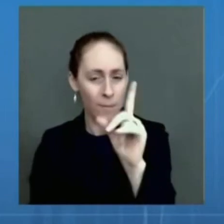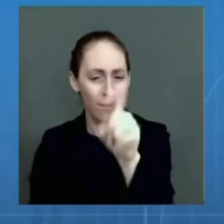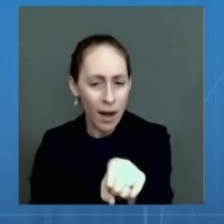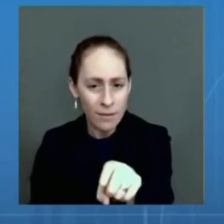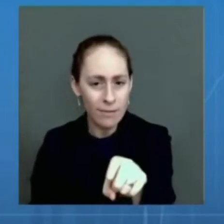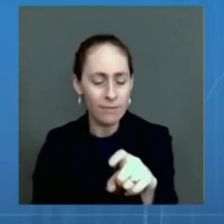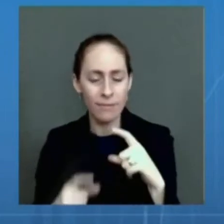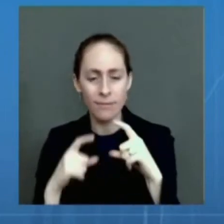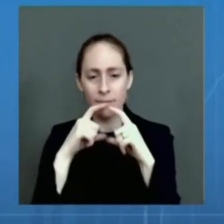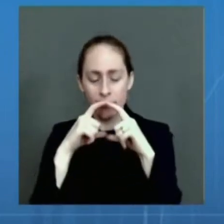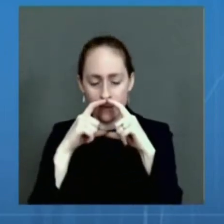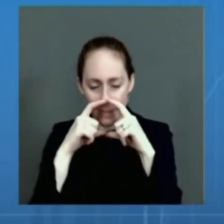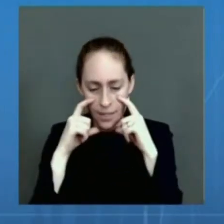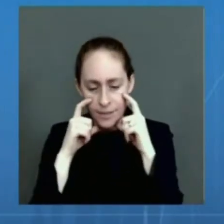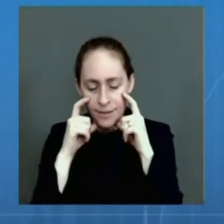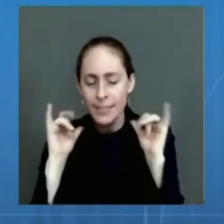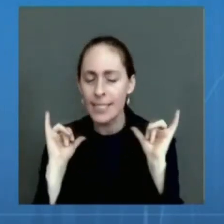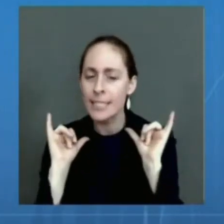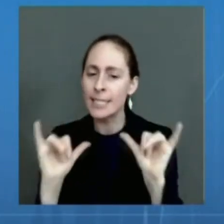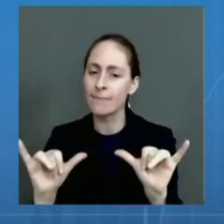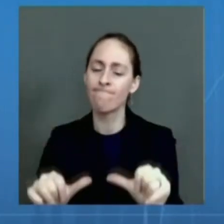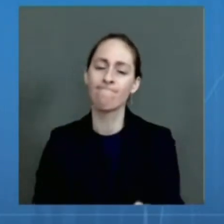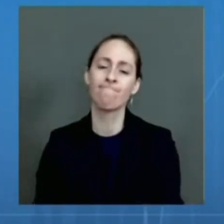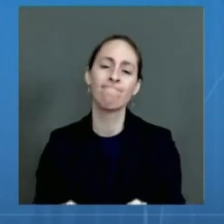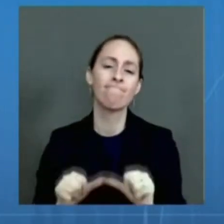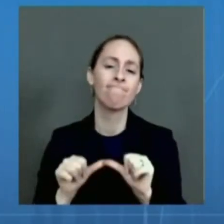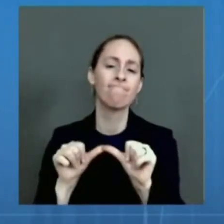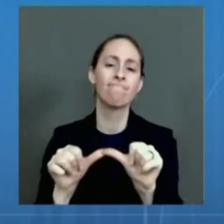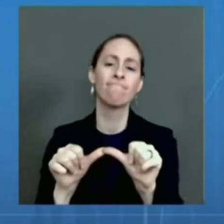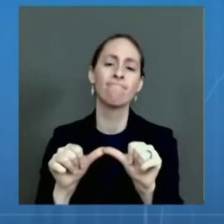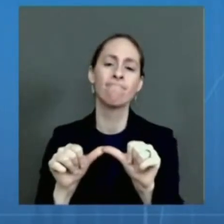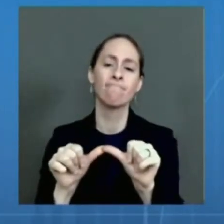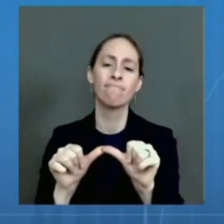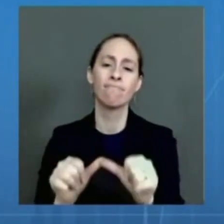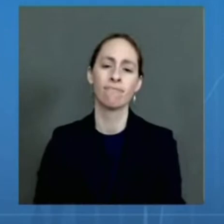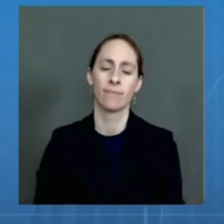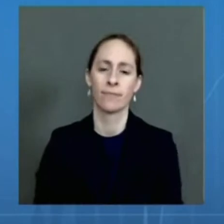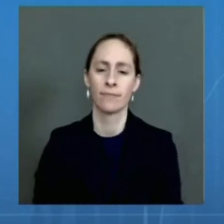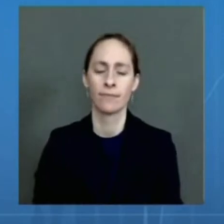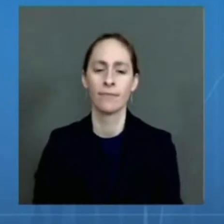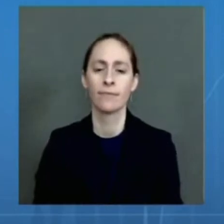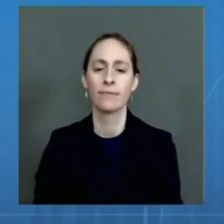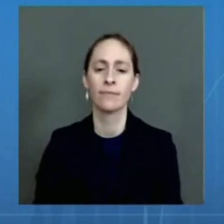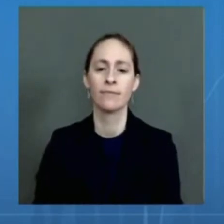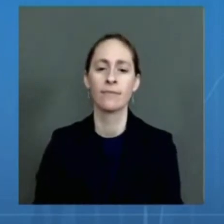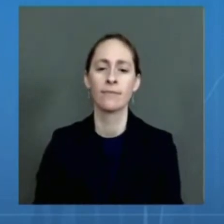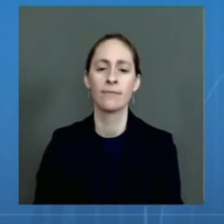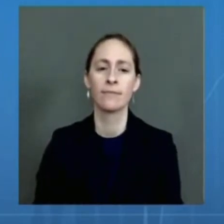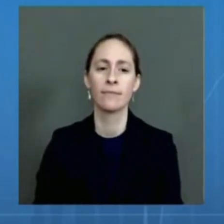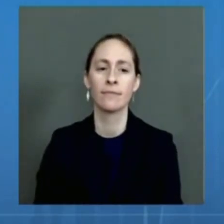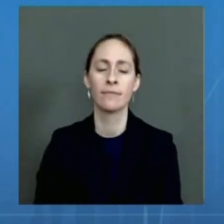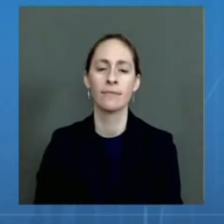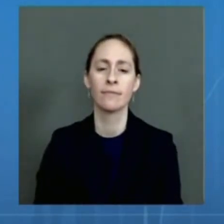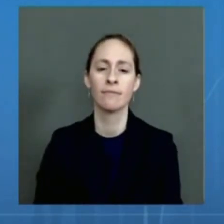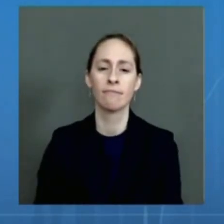IN BOTH STUDIES MASKS WERE WORN CONSISTENTLY AND CORRECTLY. CLOSE CONTACTS OF A POSITIVE